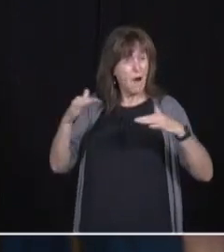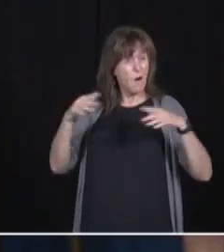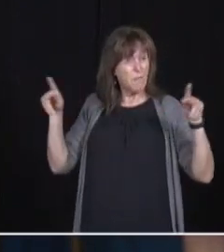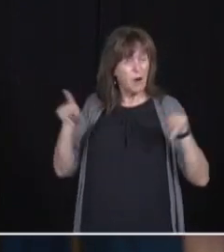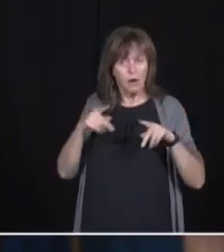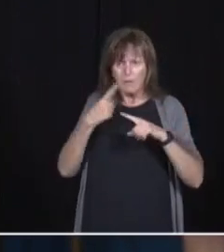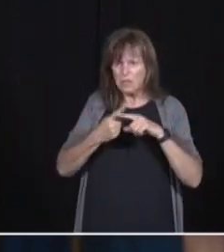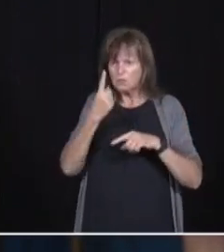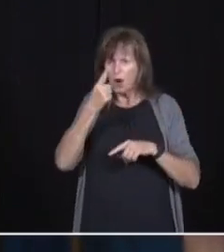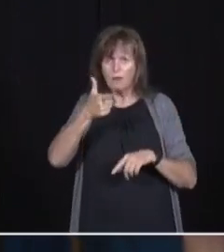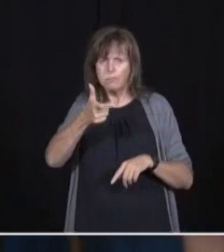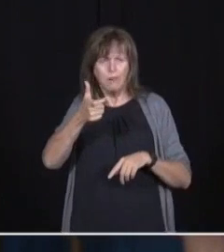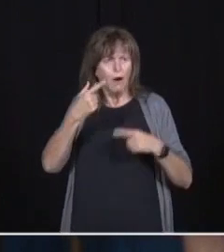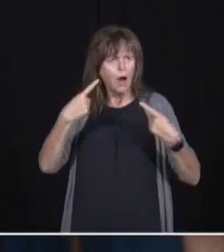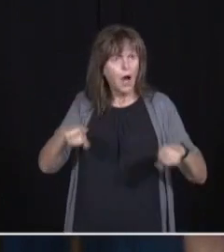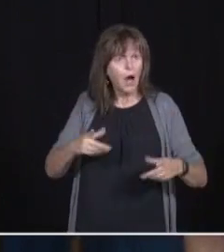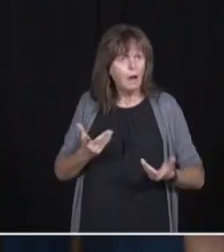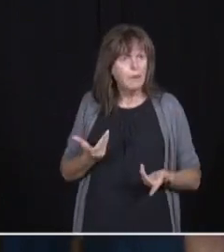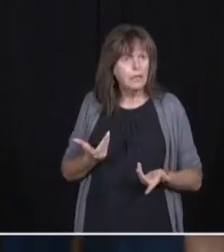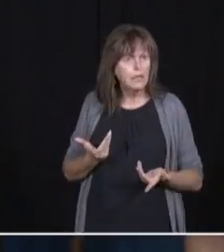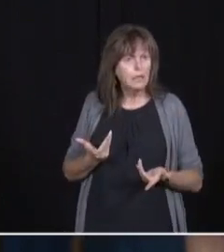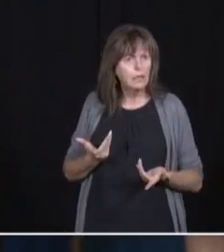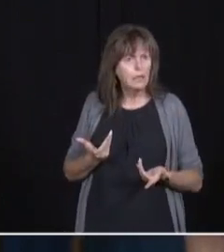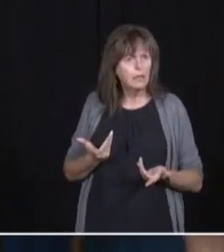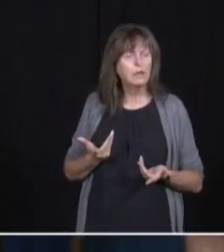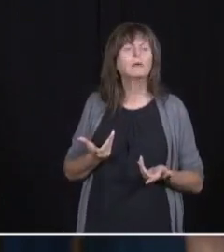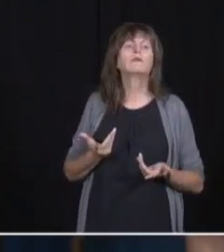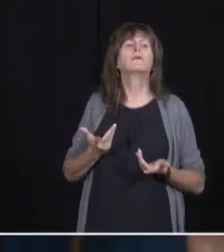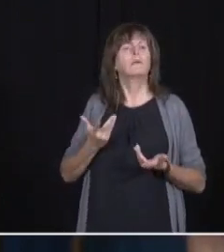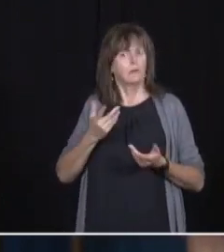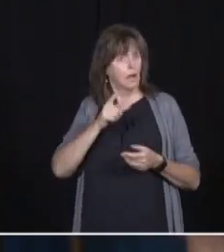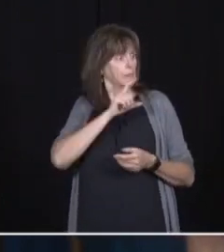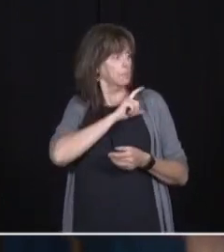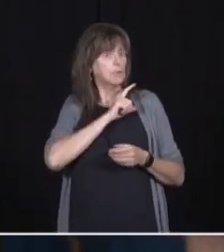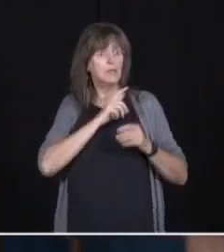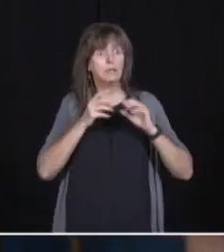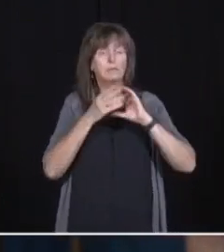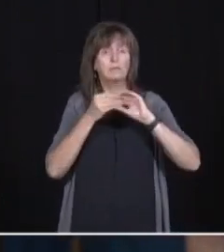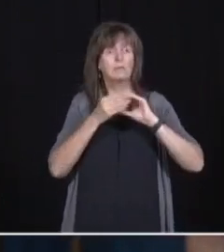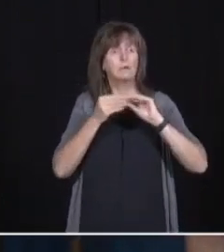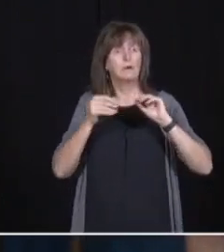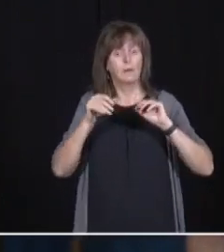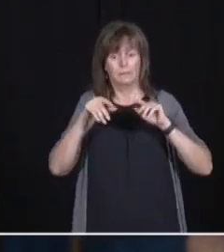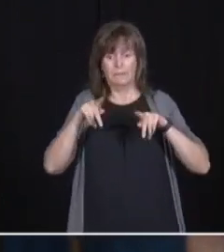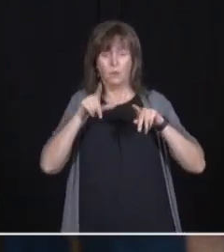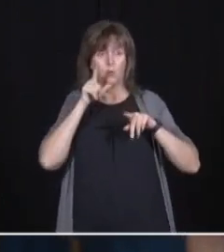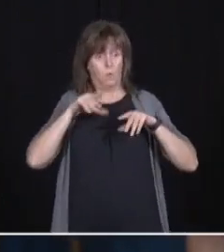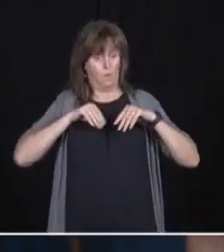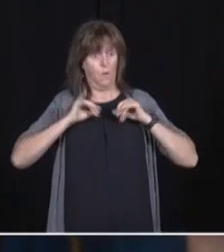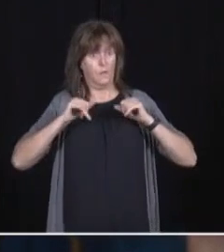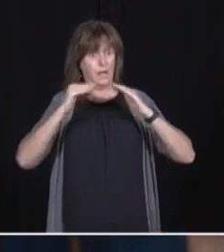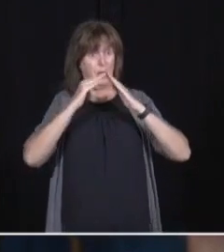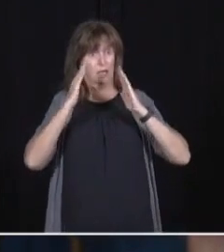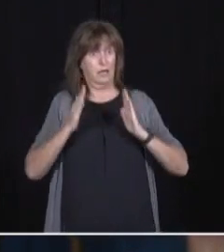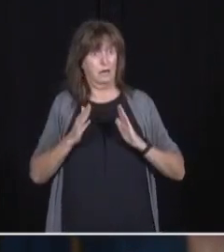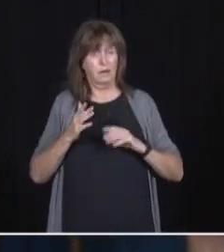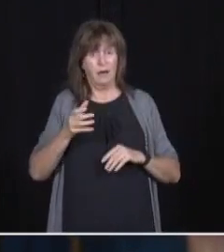over the weekend. There are several including the shooting at one. Officials and police and municipal officials say that the homeowner or party organizer hired